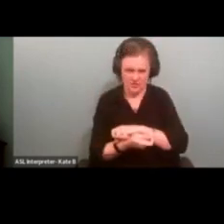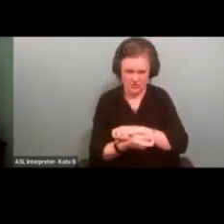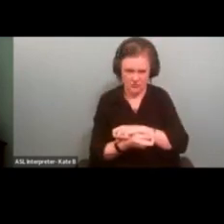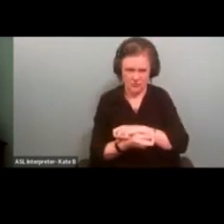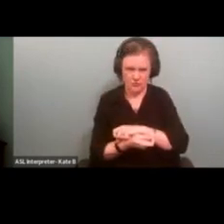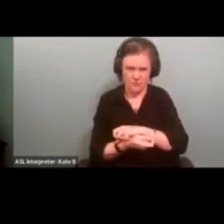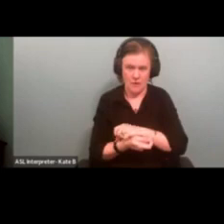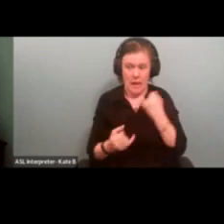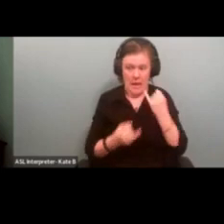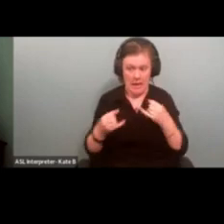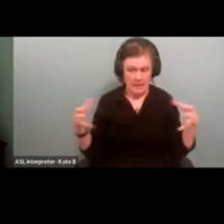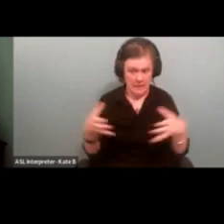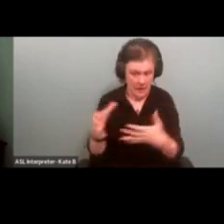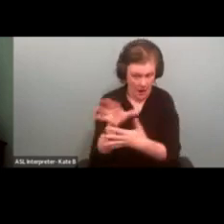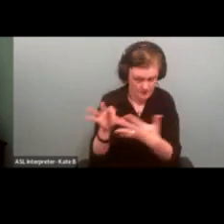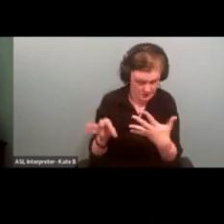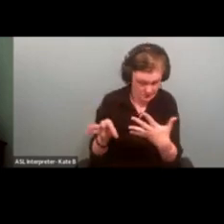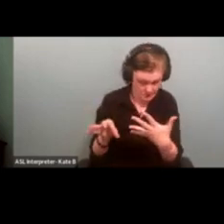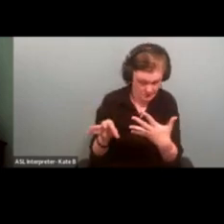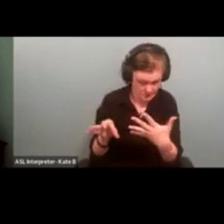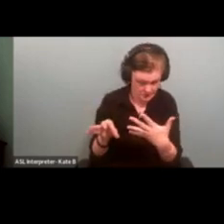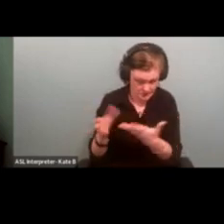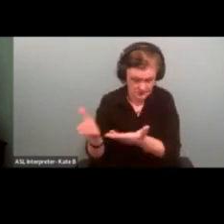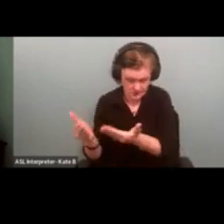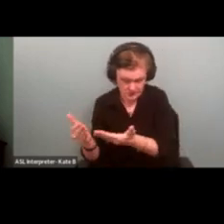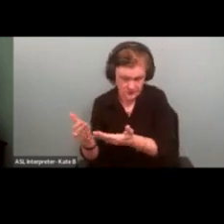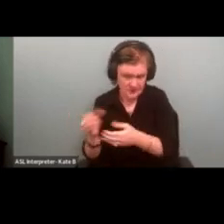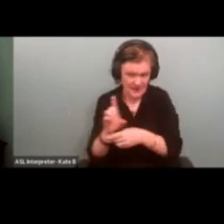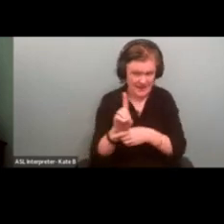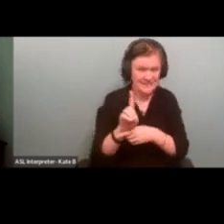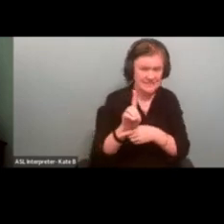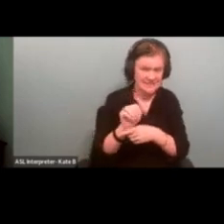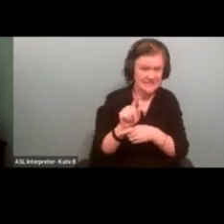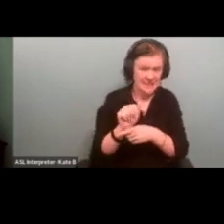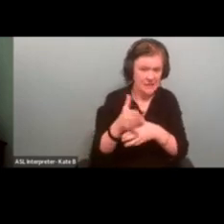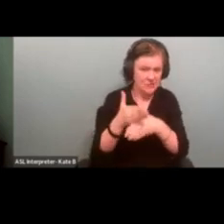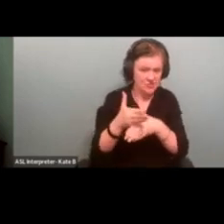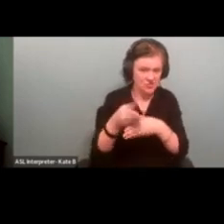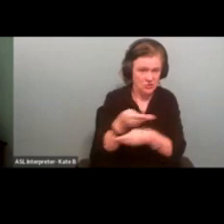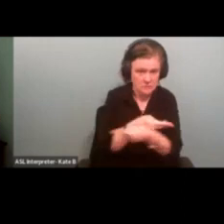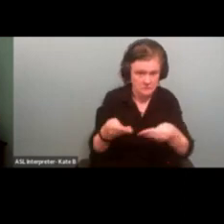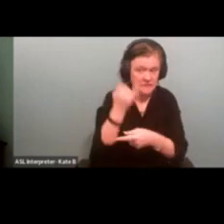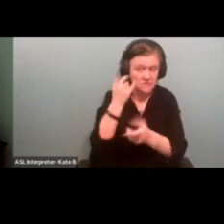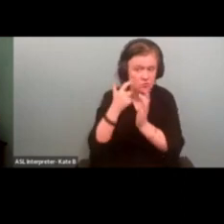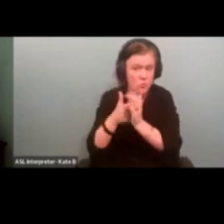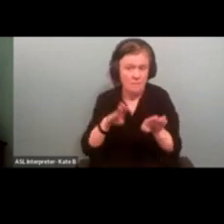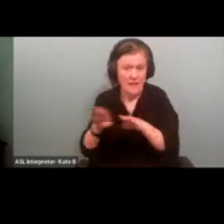of our ideas and options. We're collecting and sharing data based on around behavior change and a progress that's being